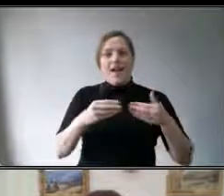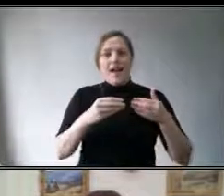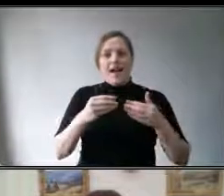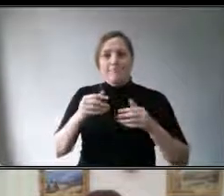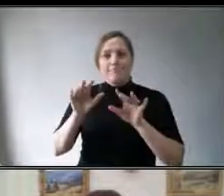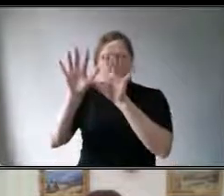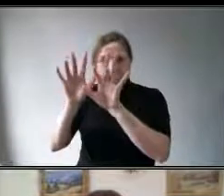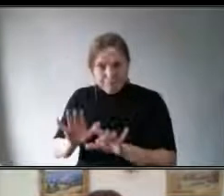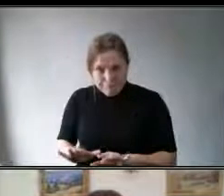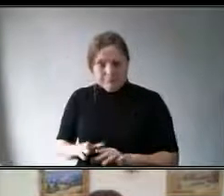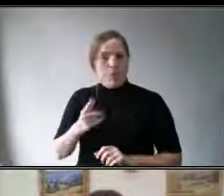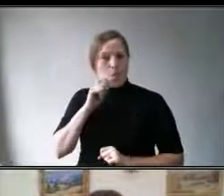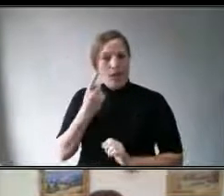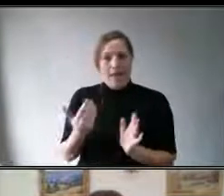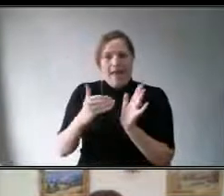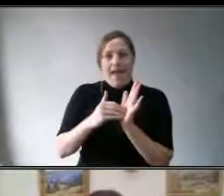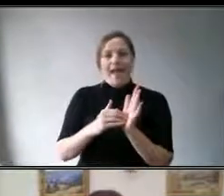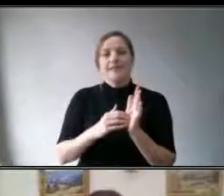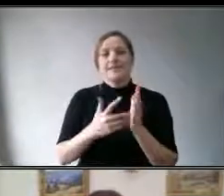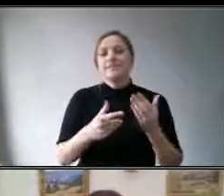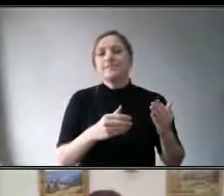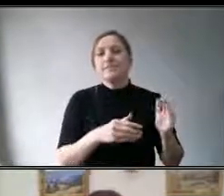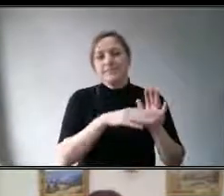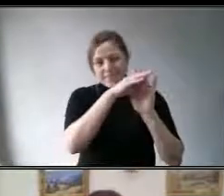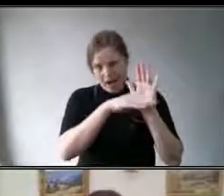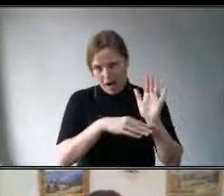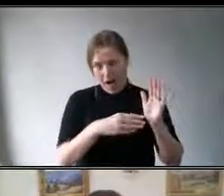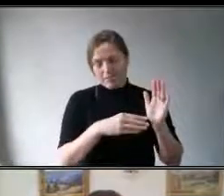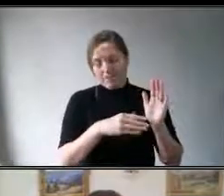and absolutely encourage you to sort of dive into those for more detail